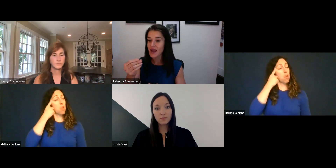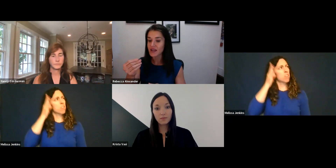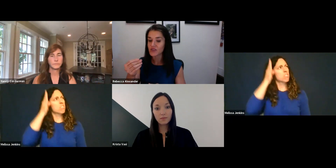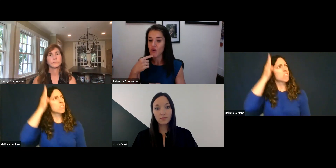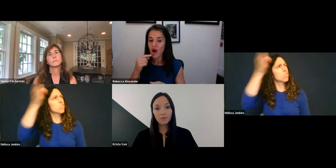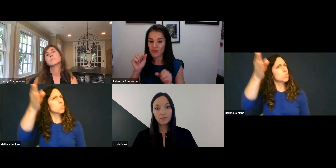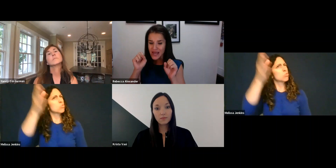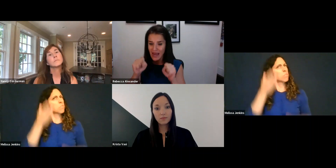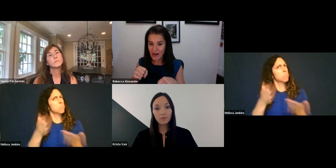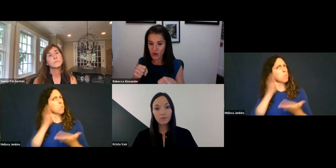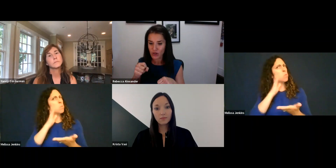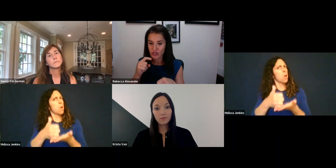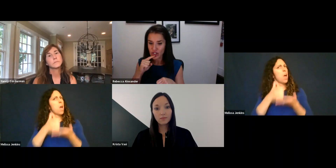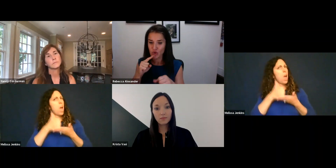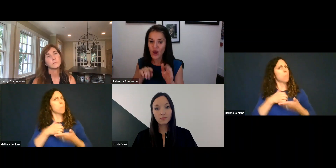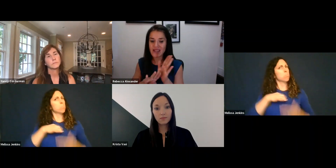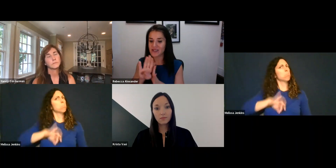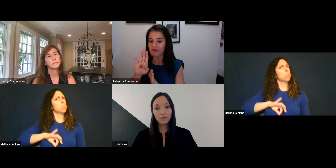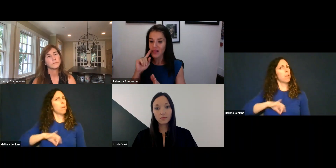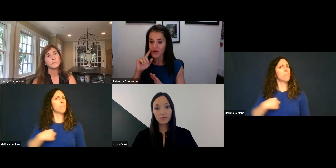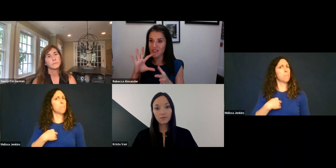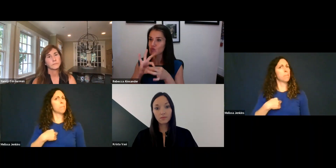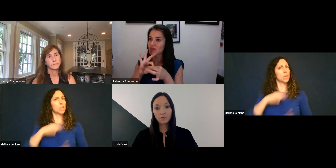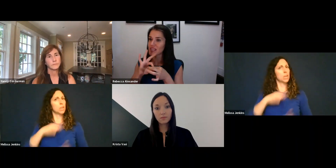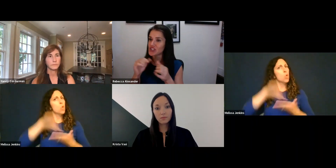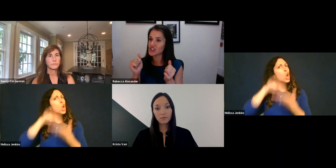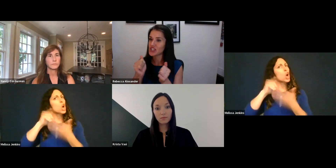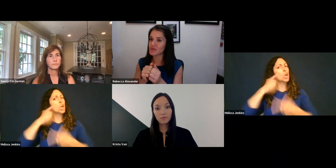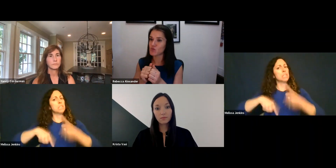And so I was able to develop these relationships